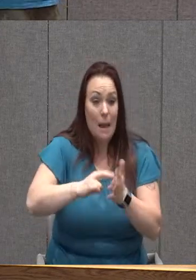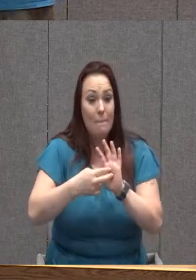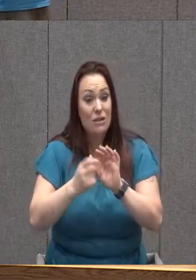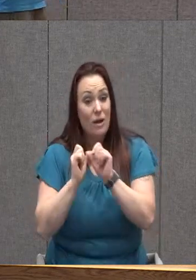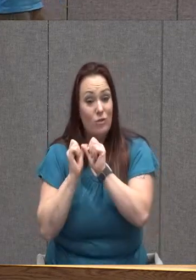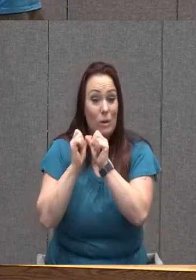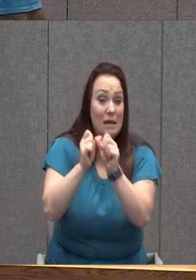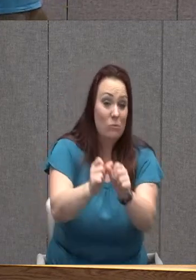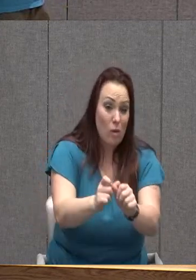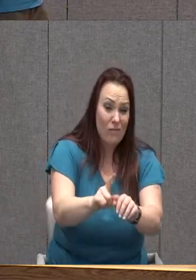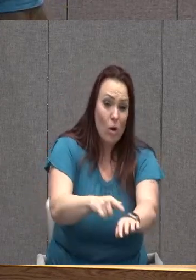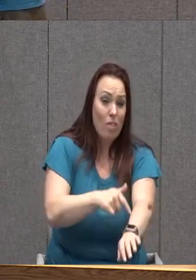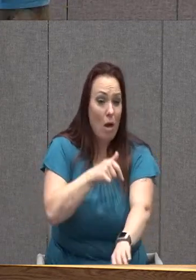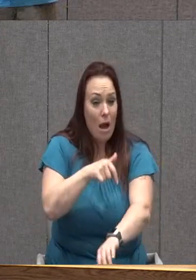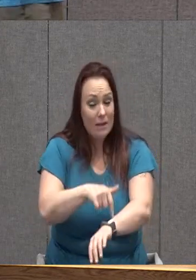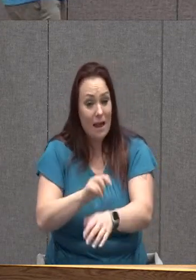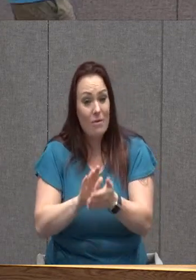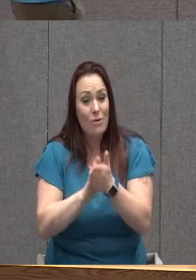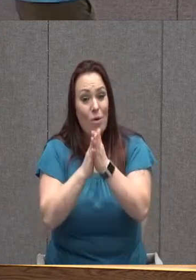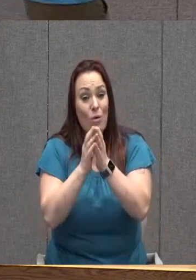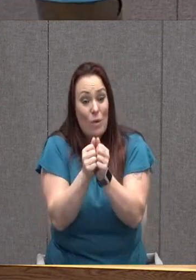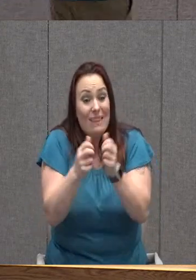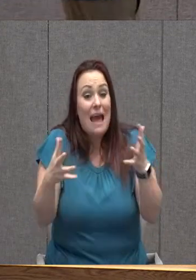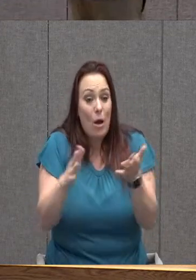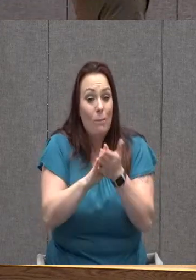(in foreign language)